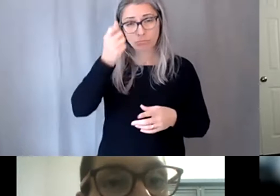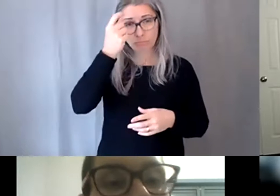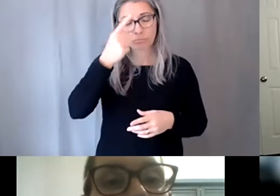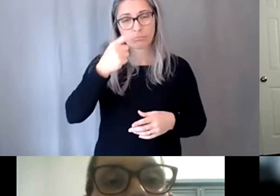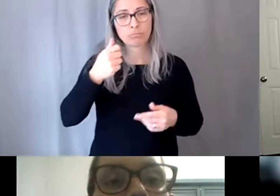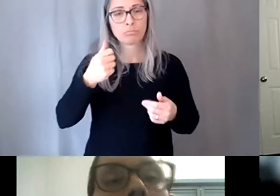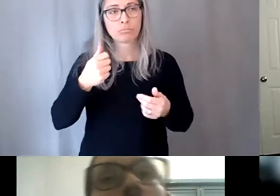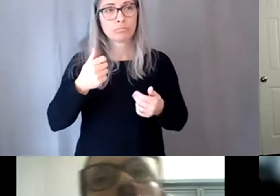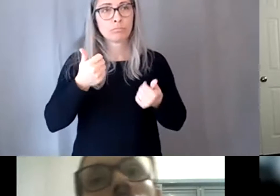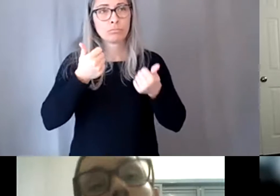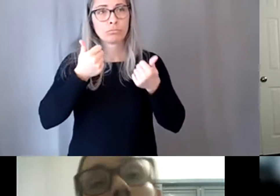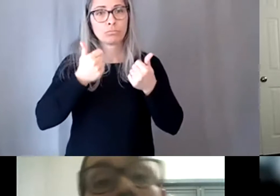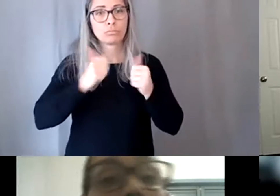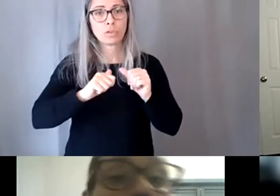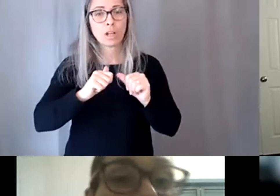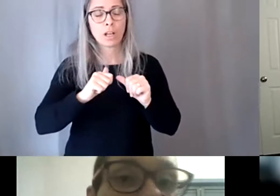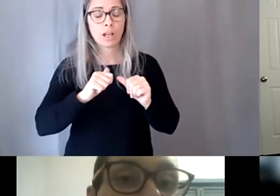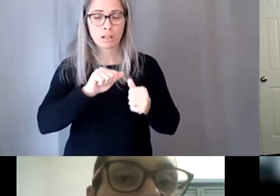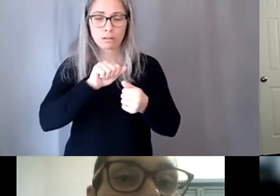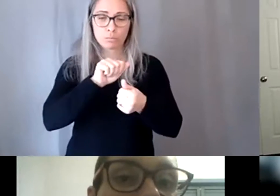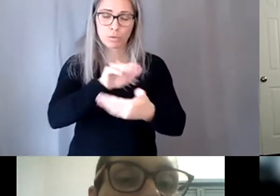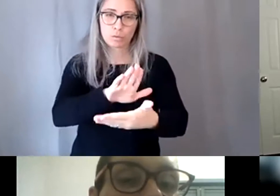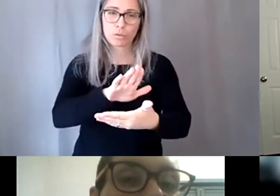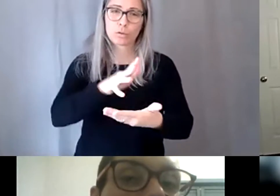and it's a good case